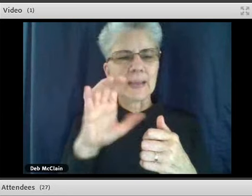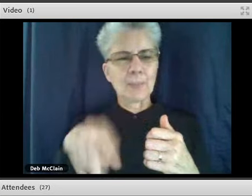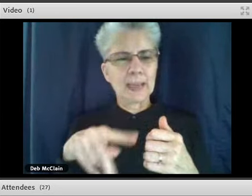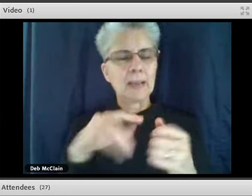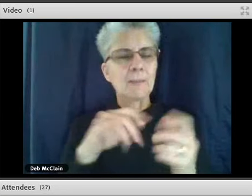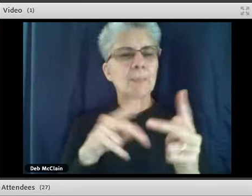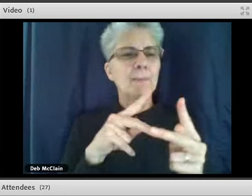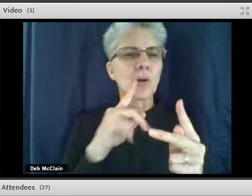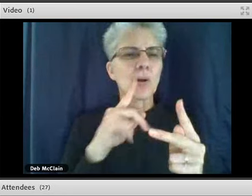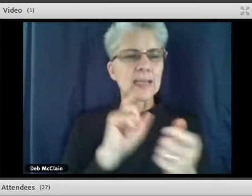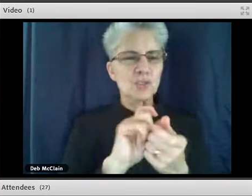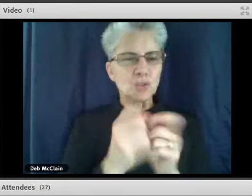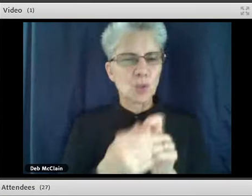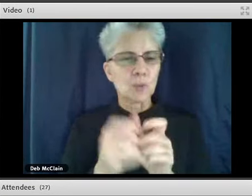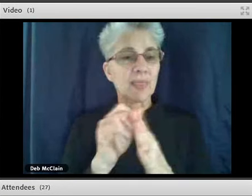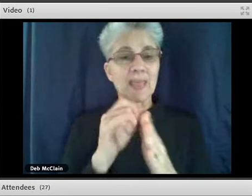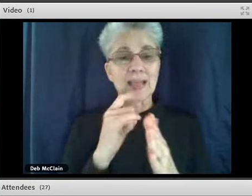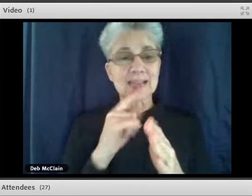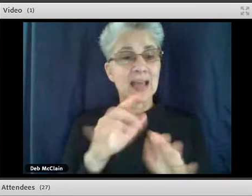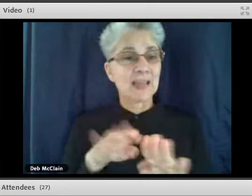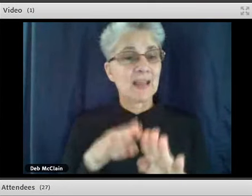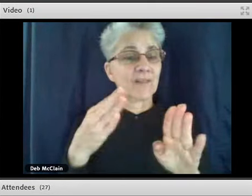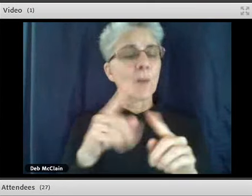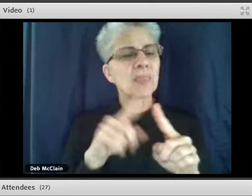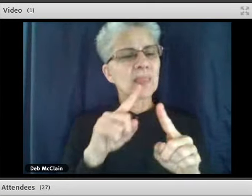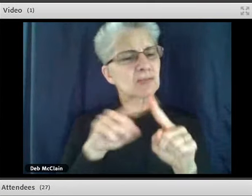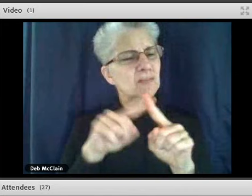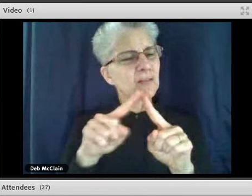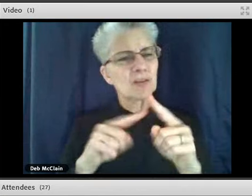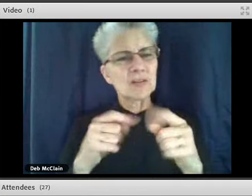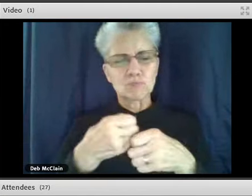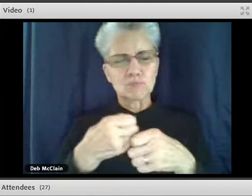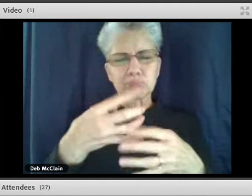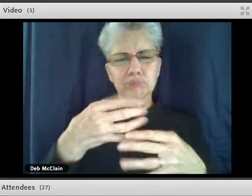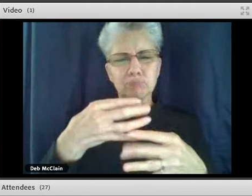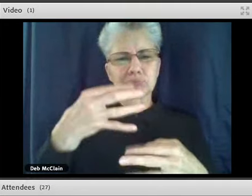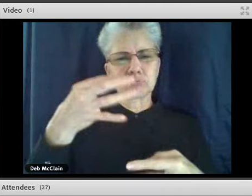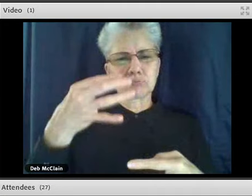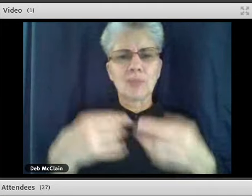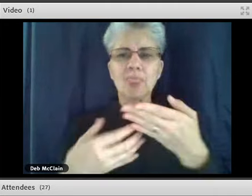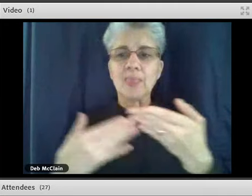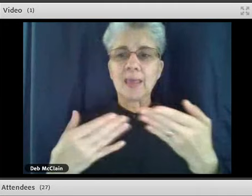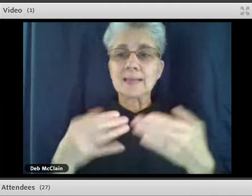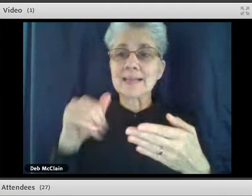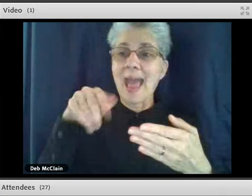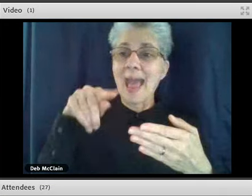There's some things here, like Talkitt, for people with cerebral palsy, who have trouble speaking. And it tries to interpret. And that's not yet available.